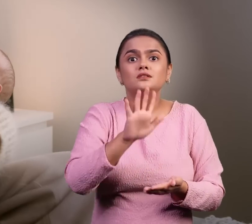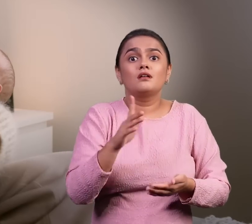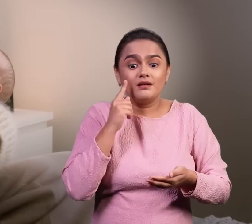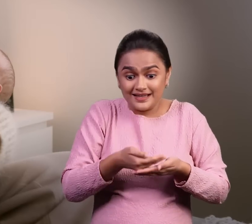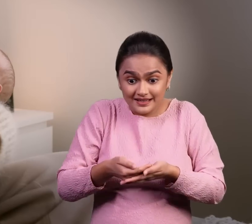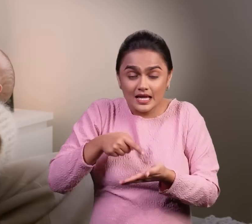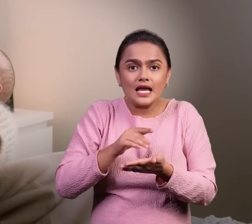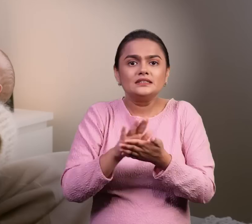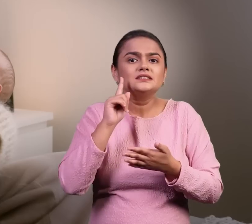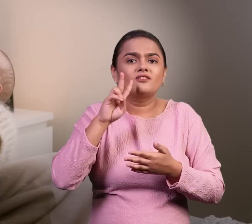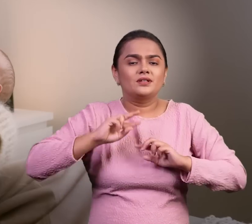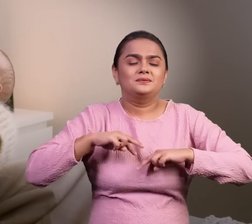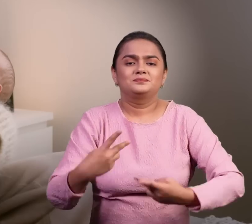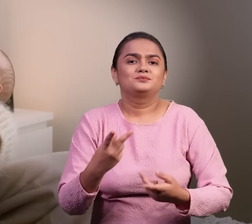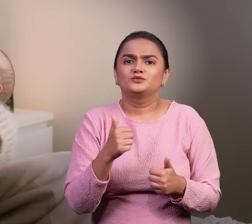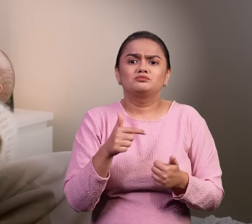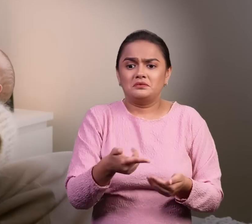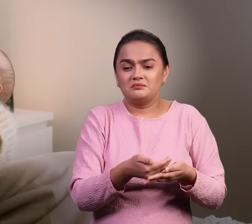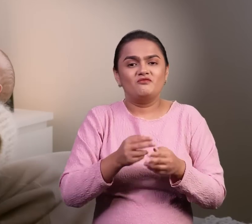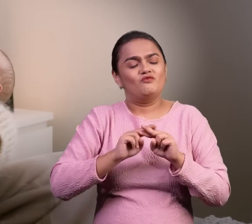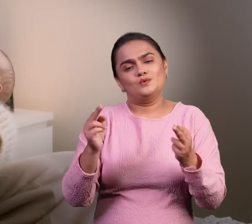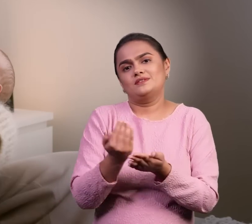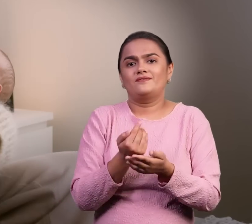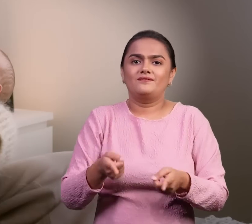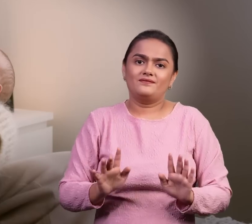This way, the child will not contract the virus and will stay safe.